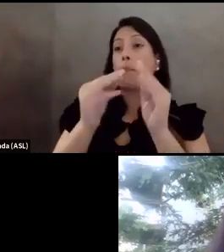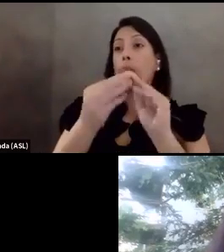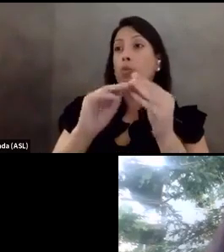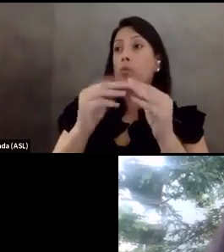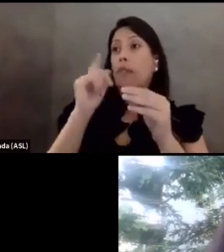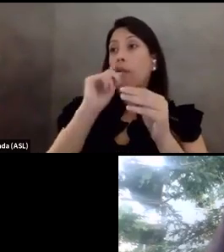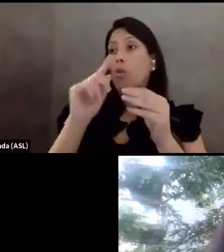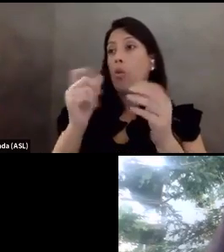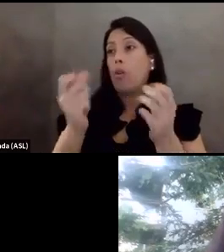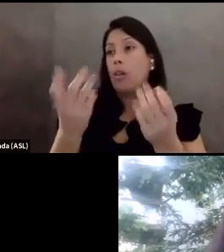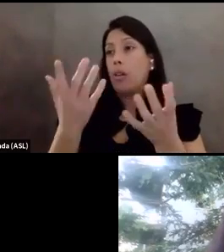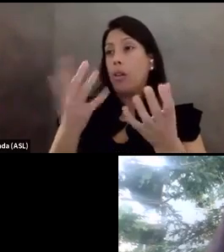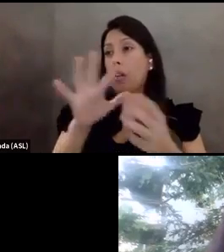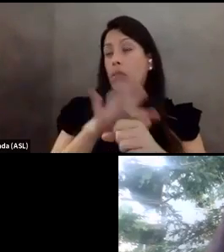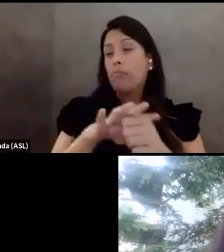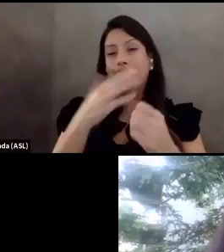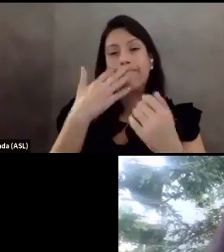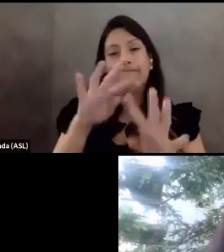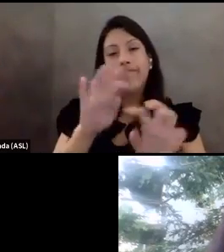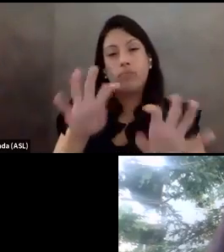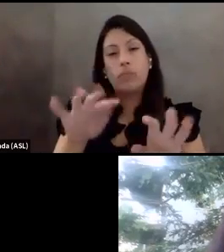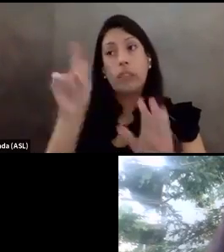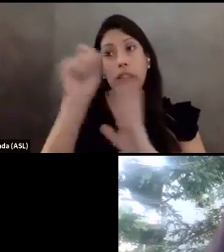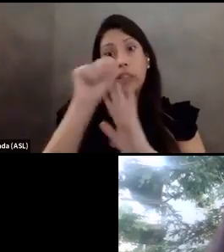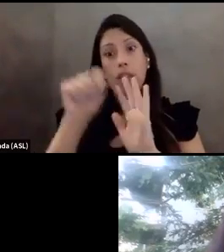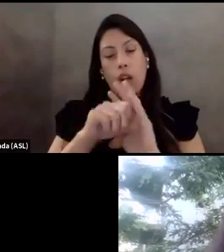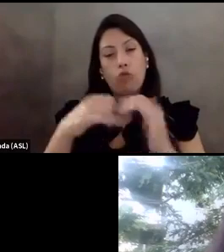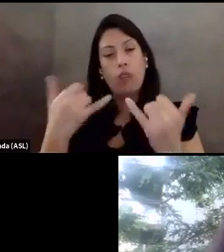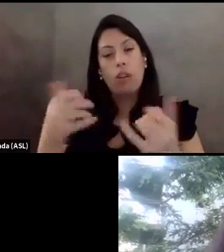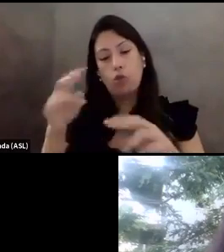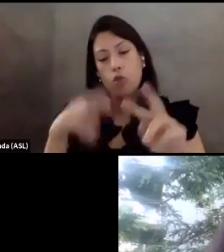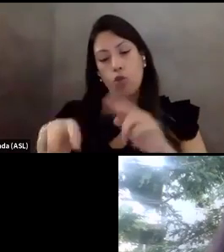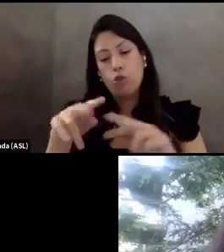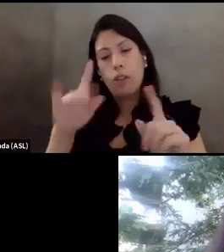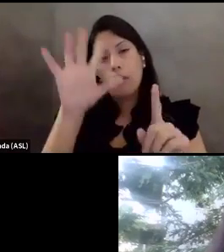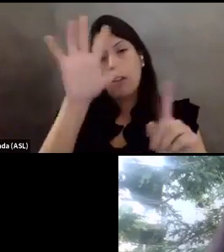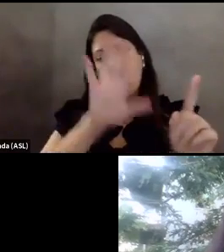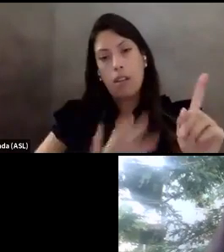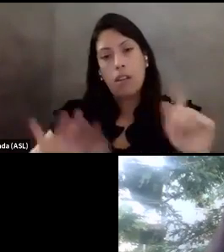It's something that the state is looking at across counties, encouraging counties